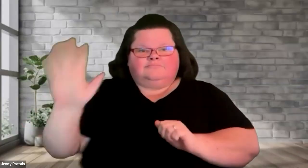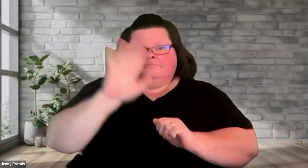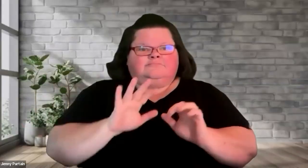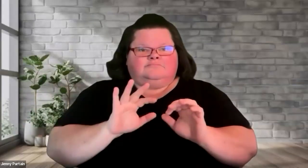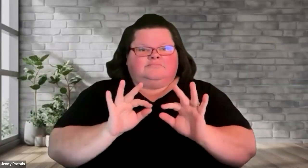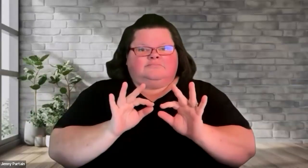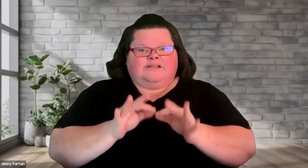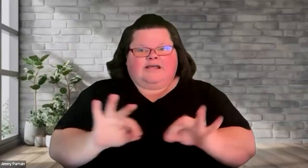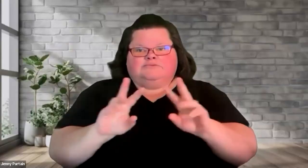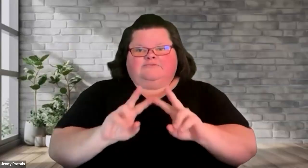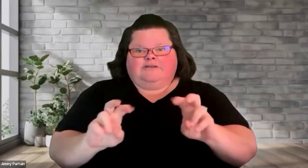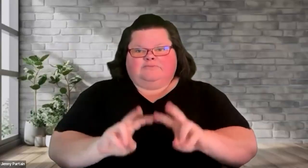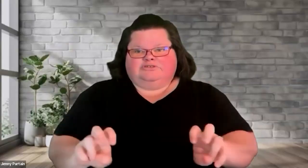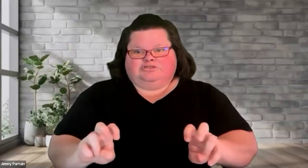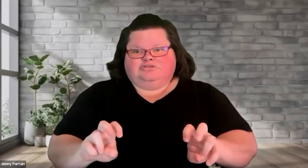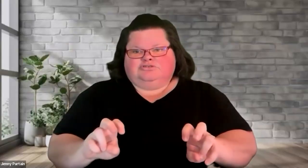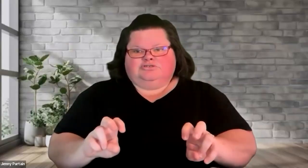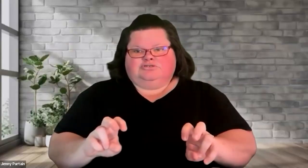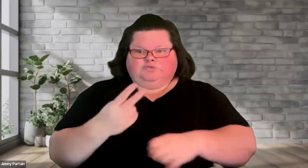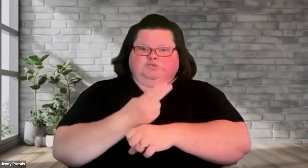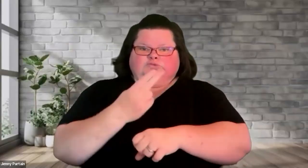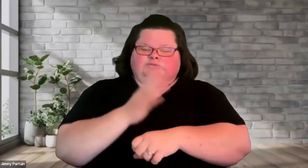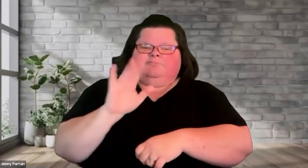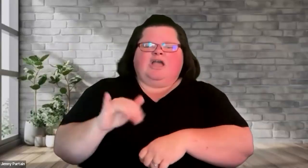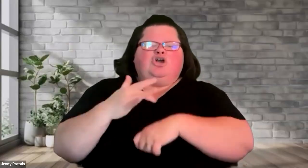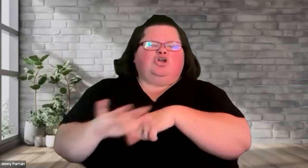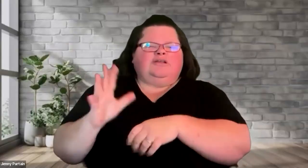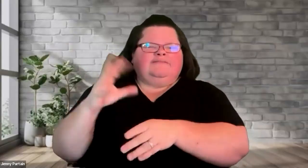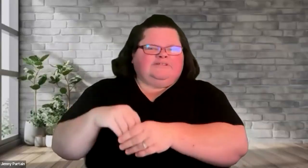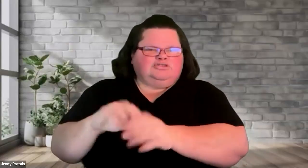Currently, the majority of evaluations used for early intervention,